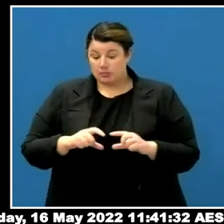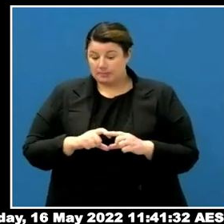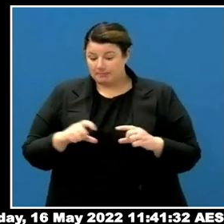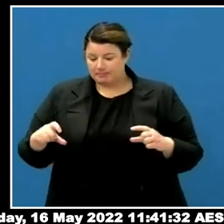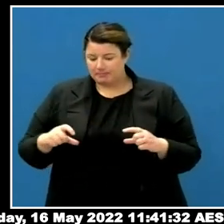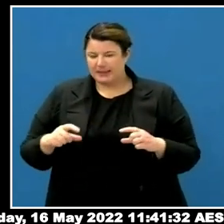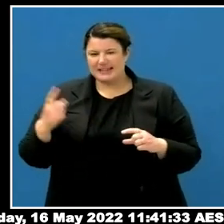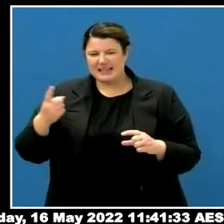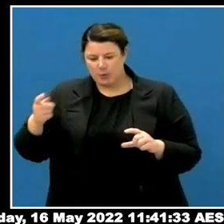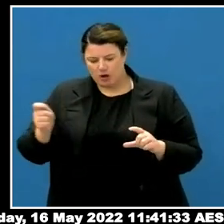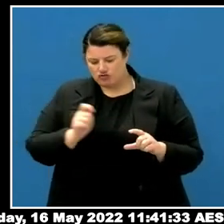Yes. MR FOGARTY: It says: